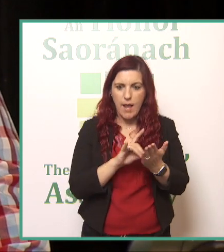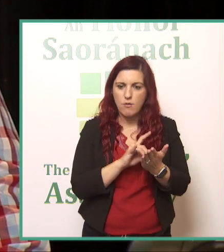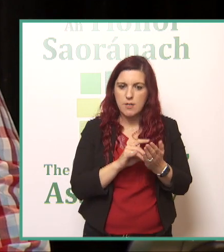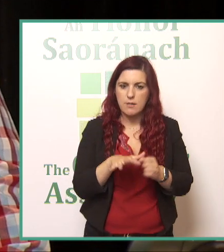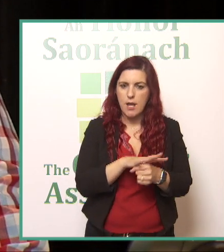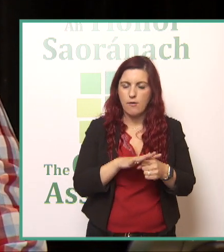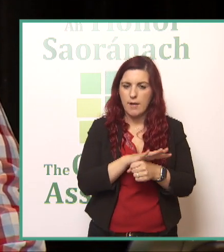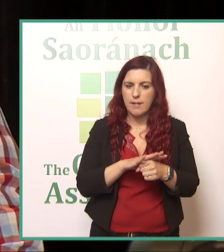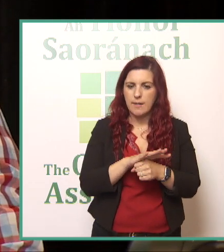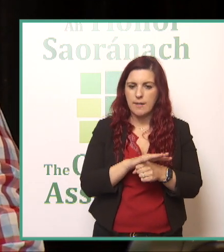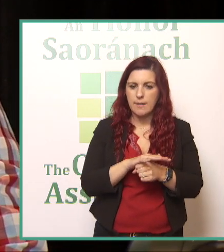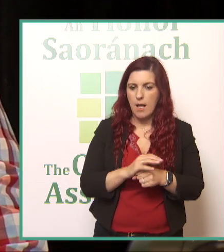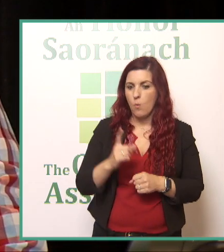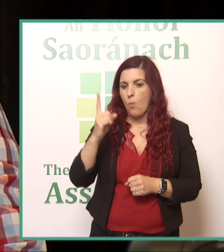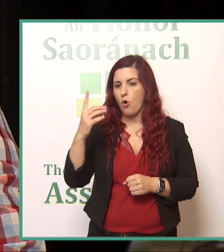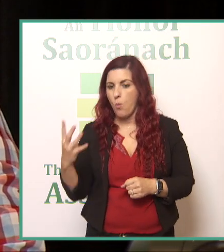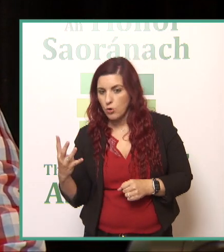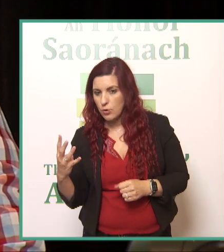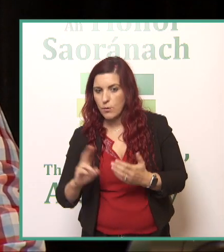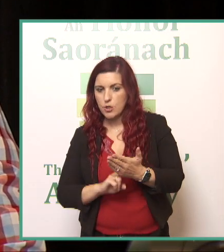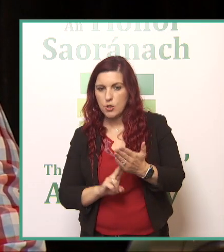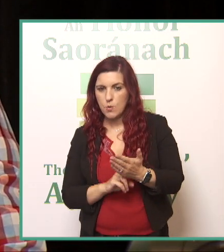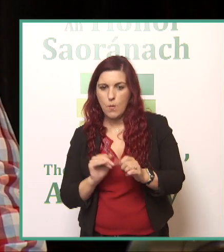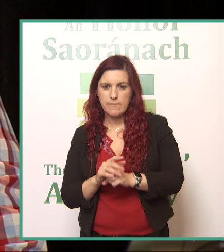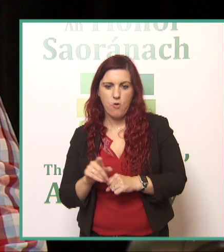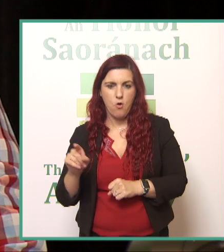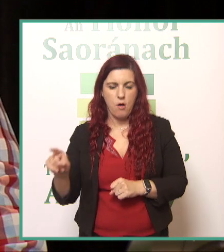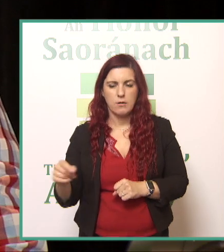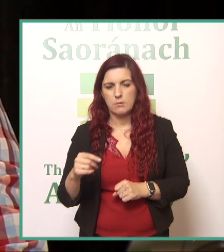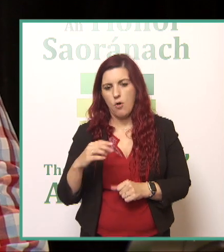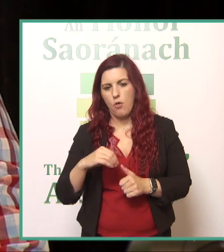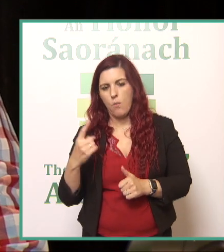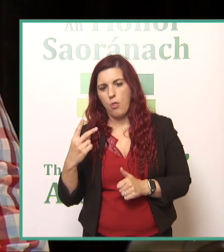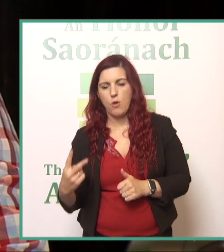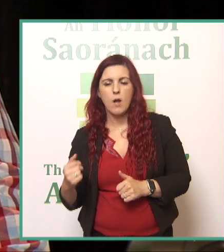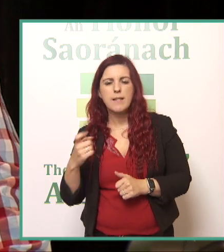And we got a very official letter explaining to us what we